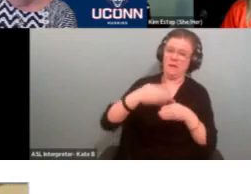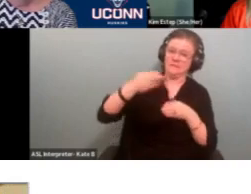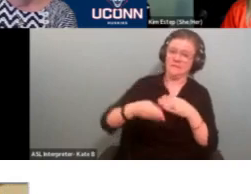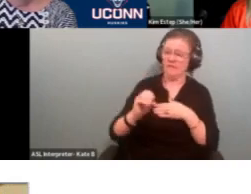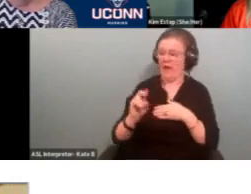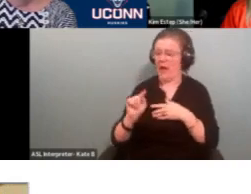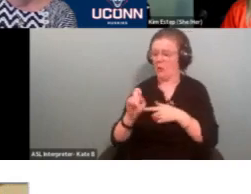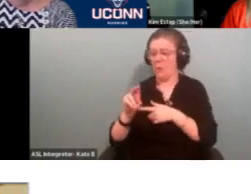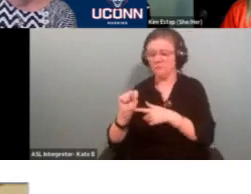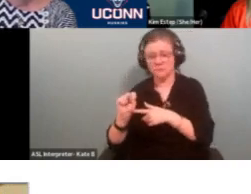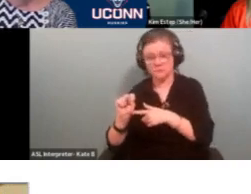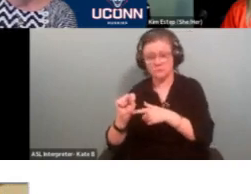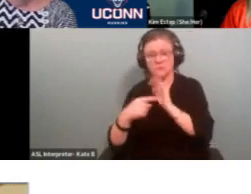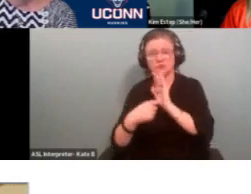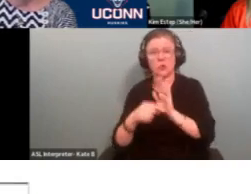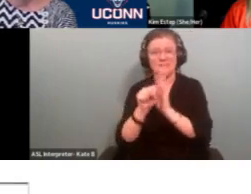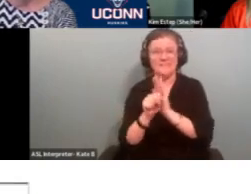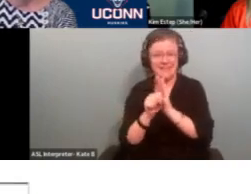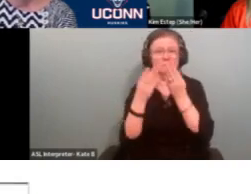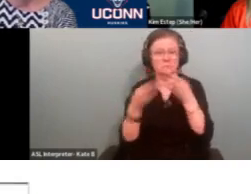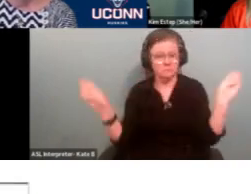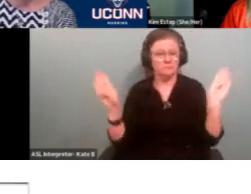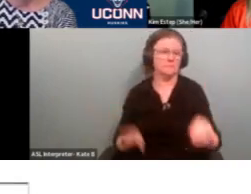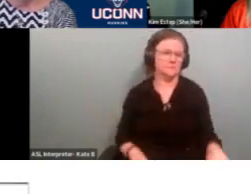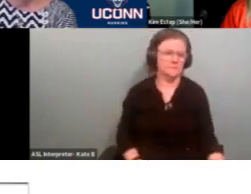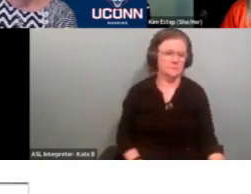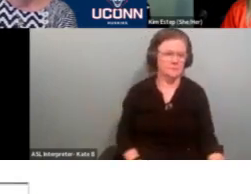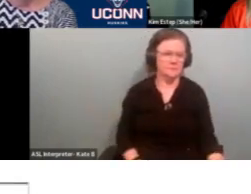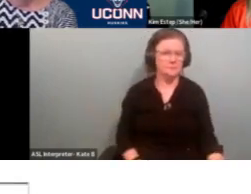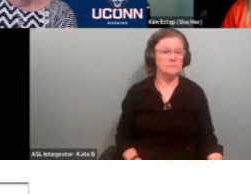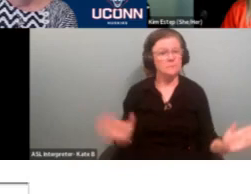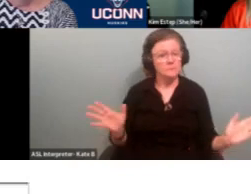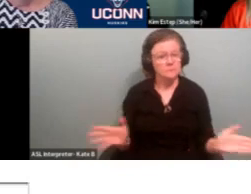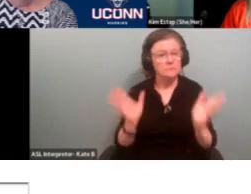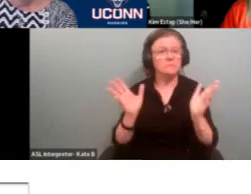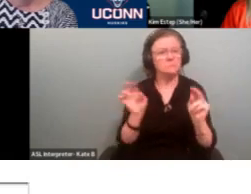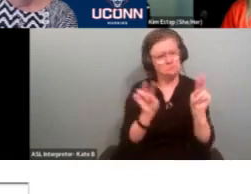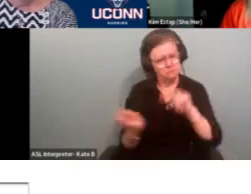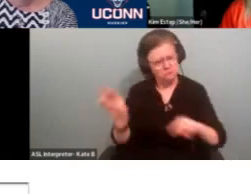demonstrated in states across the country. We encourage you to look at these materials or to